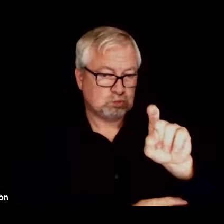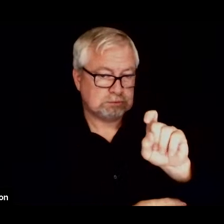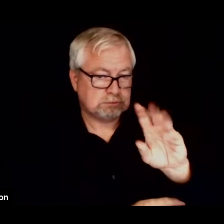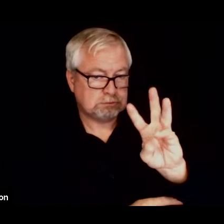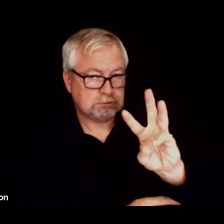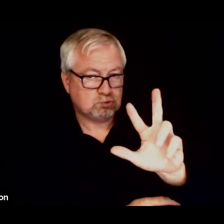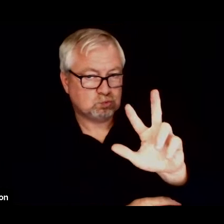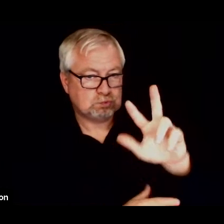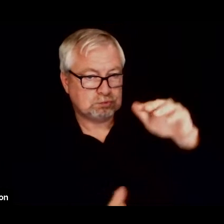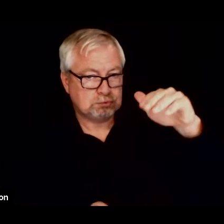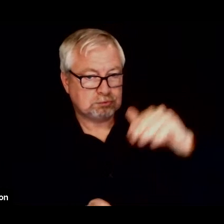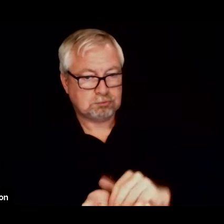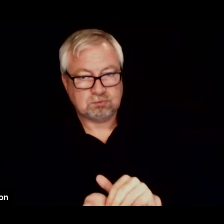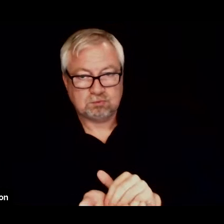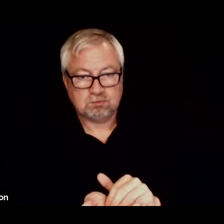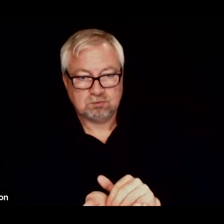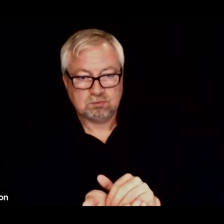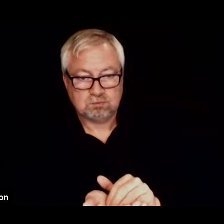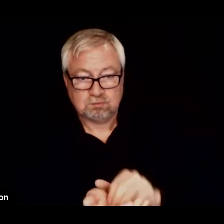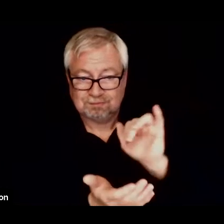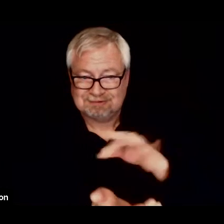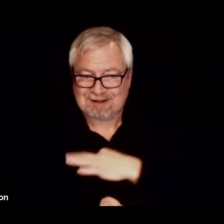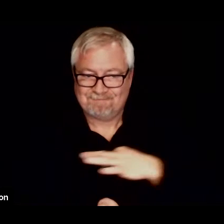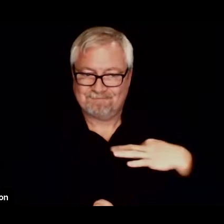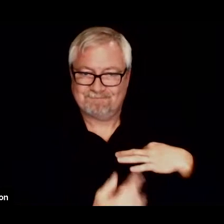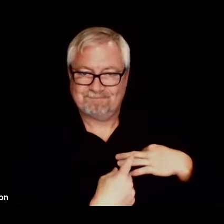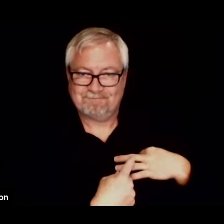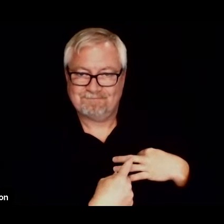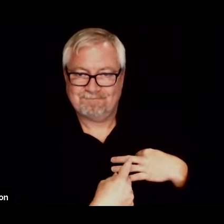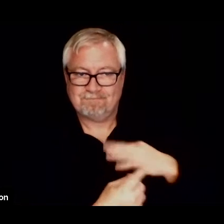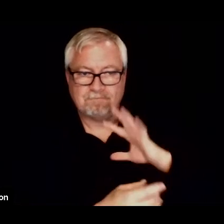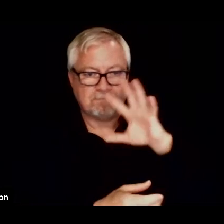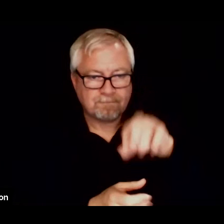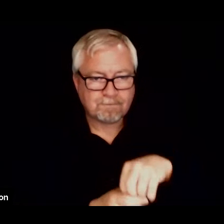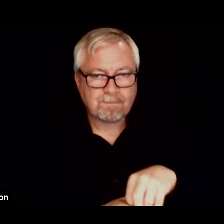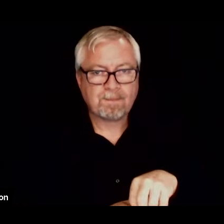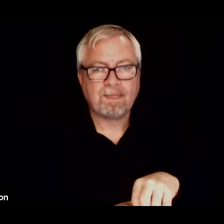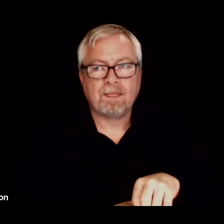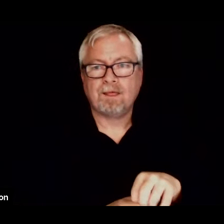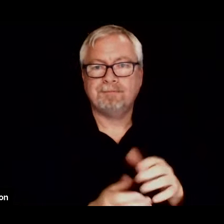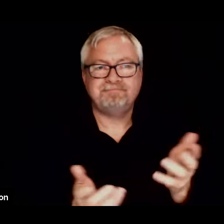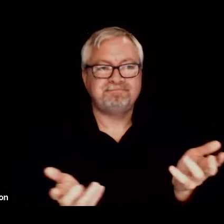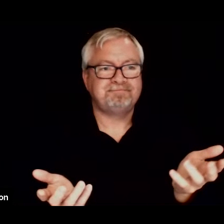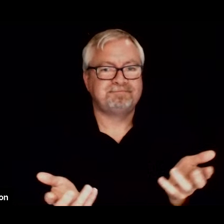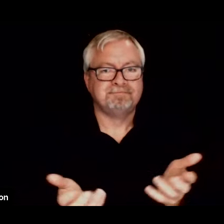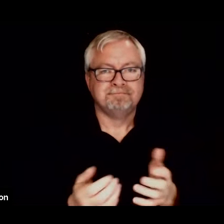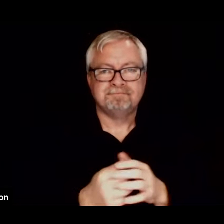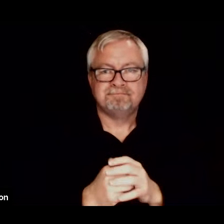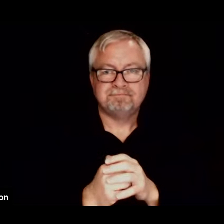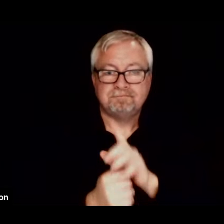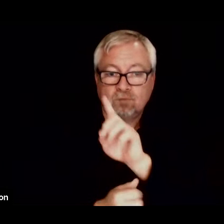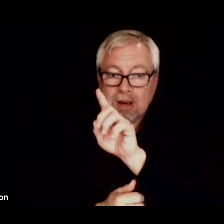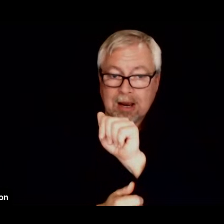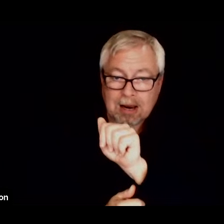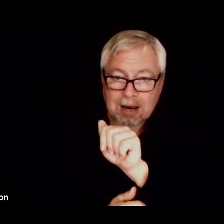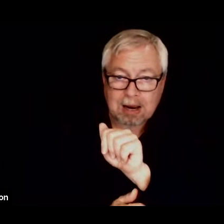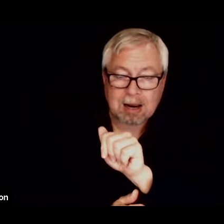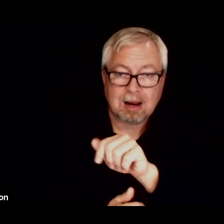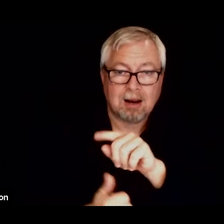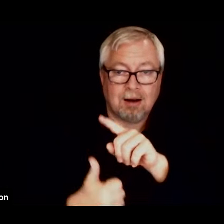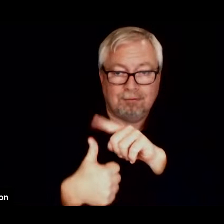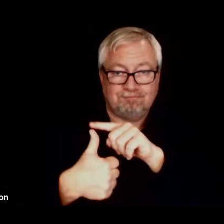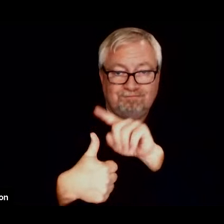included in groups in one a first and second tier the number of long-term care staff across